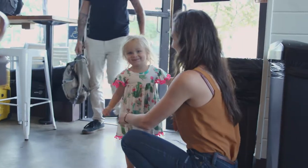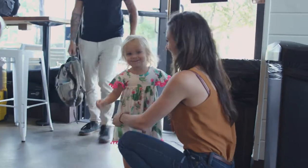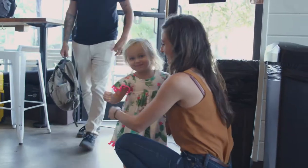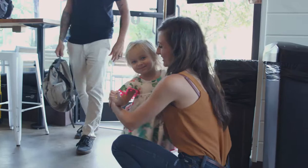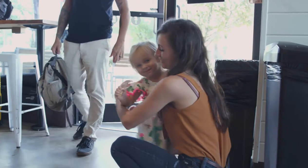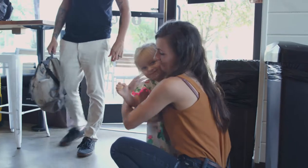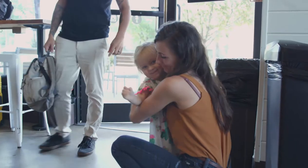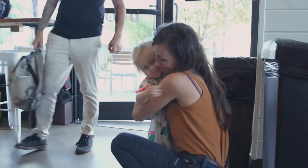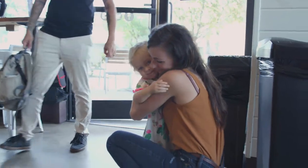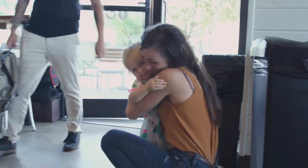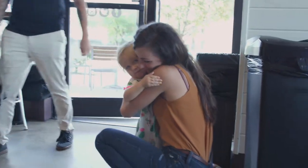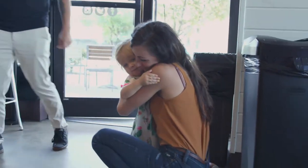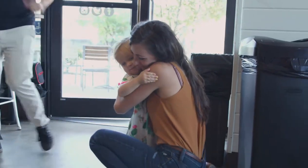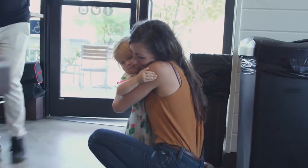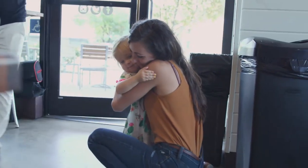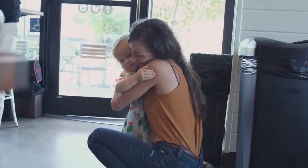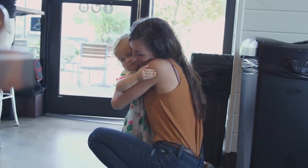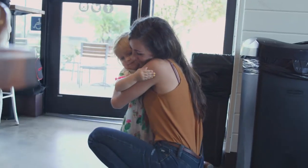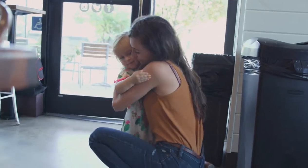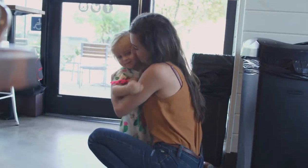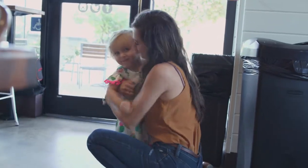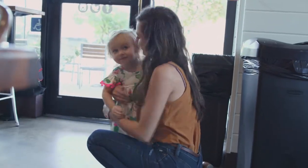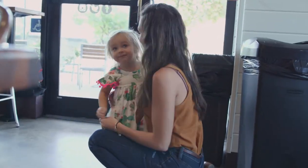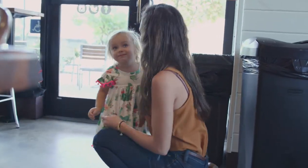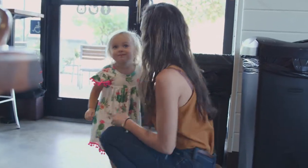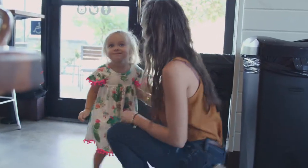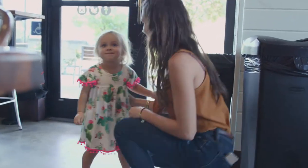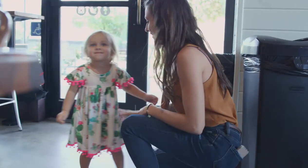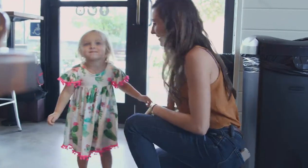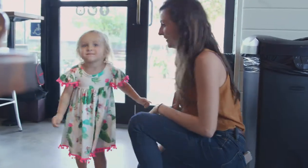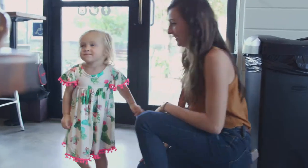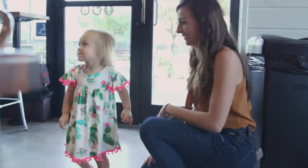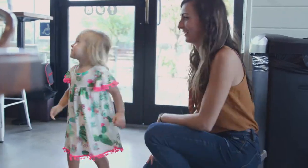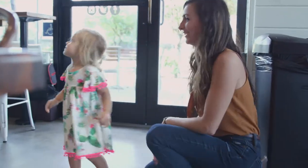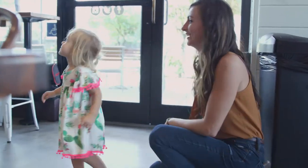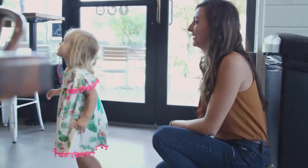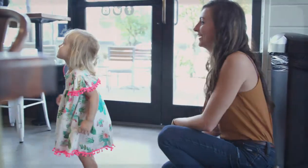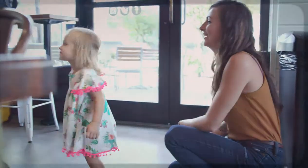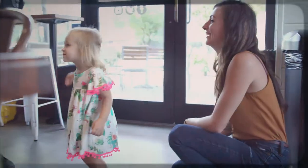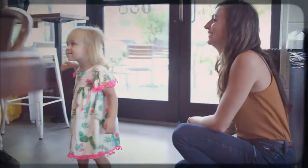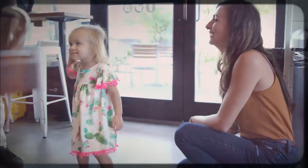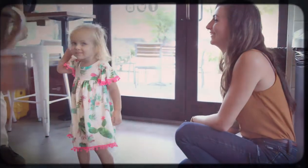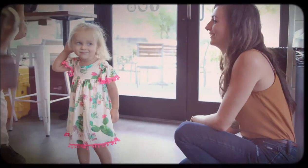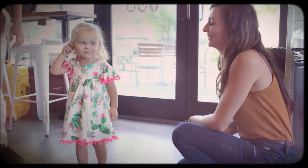[Narrator] And their hope is to keep this family business going for the next generation of Gitermans.